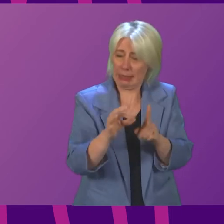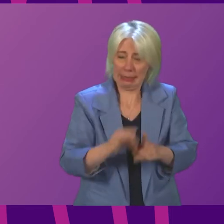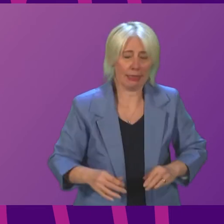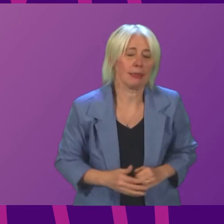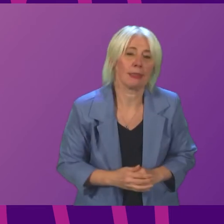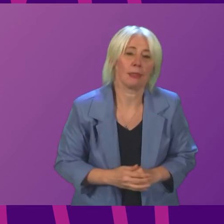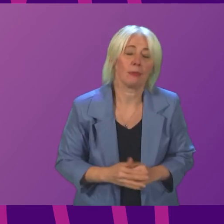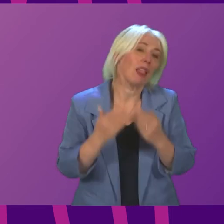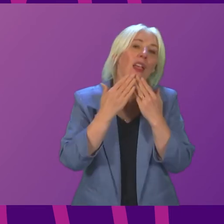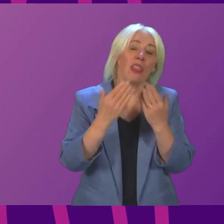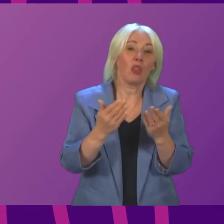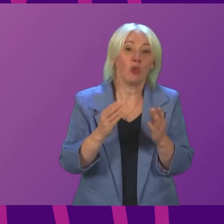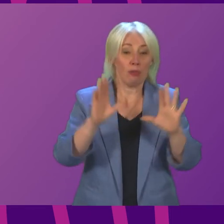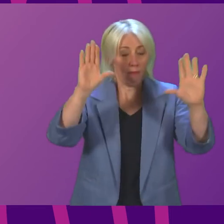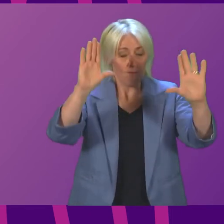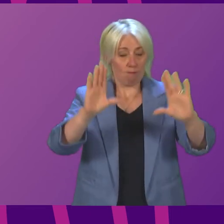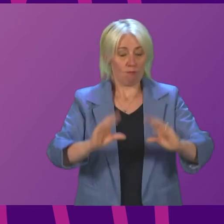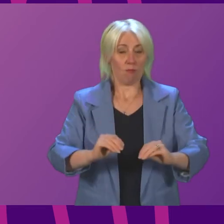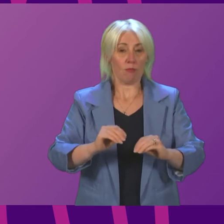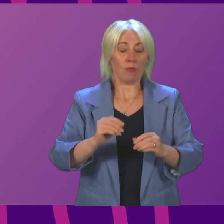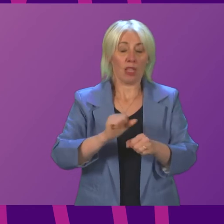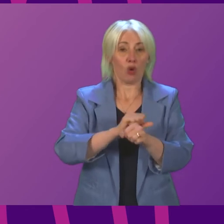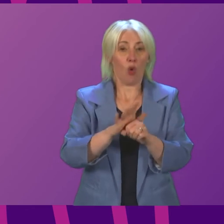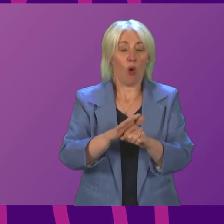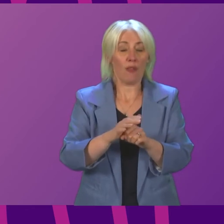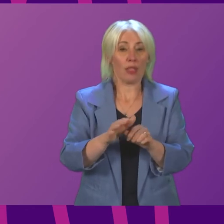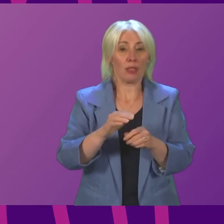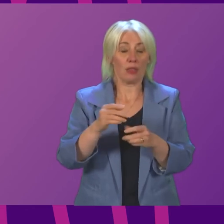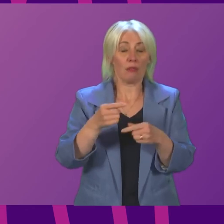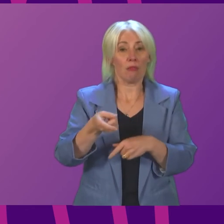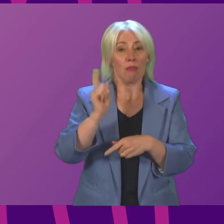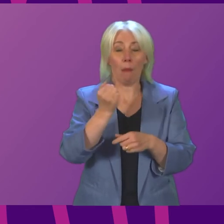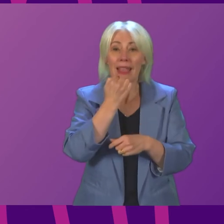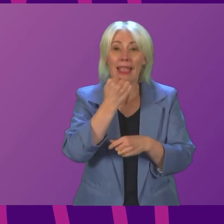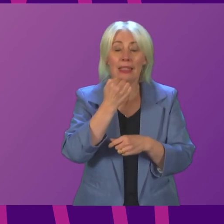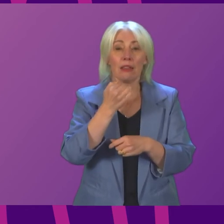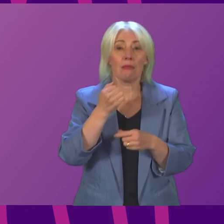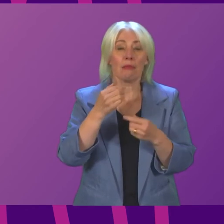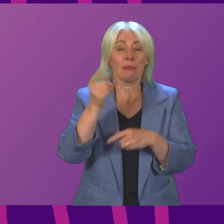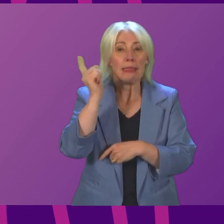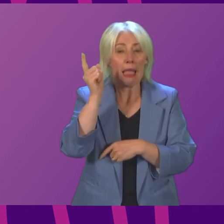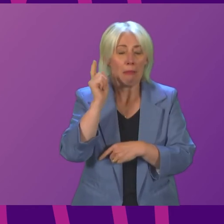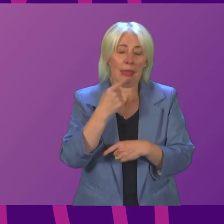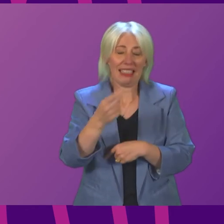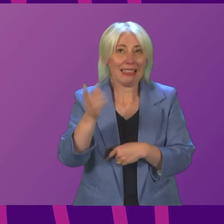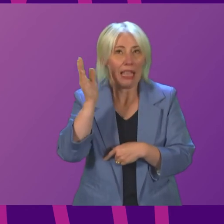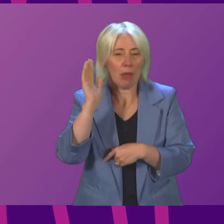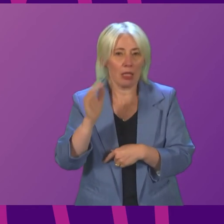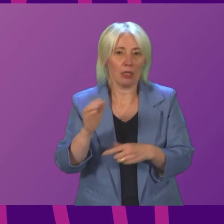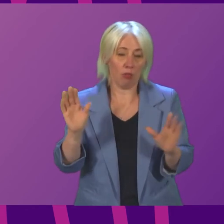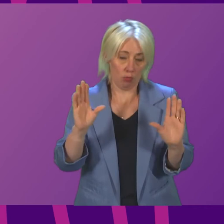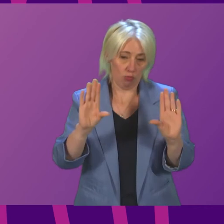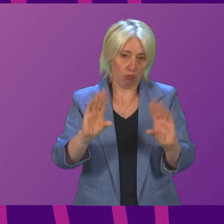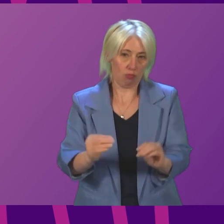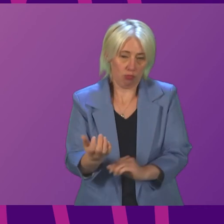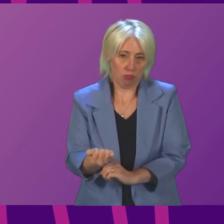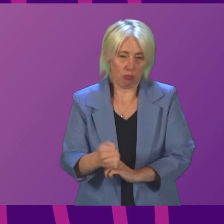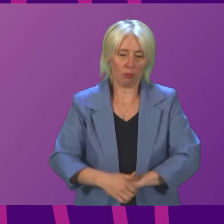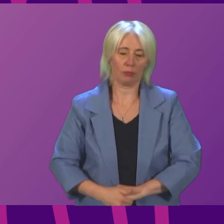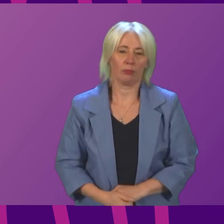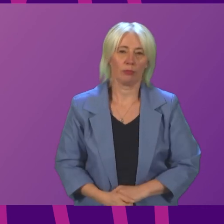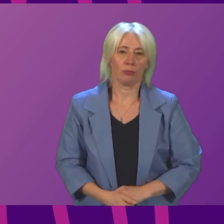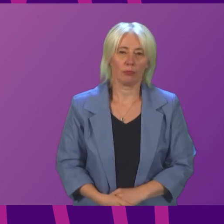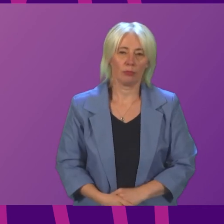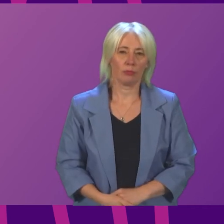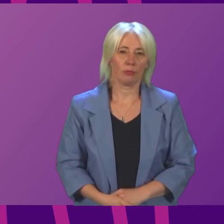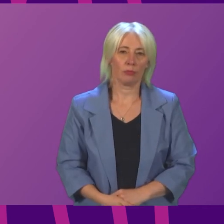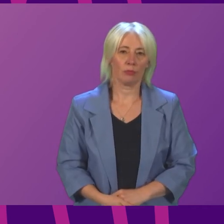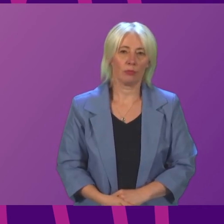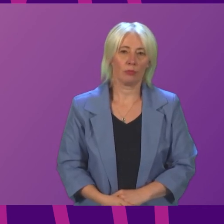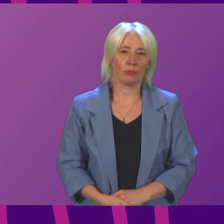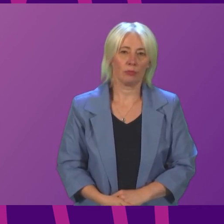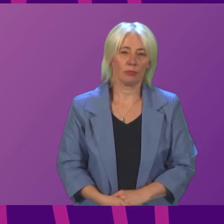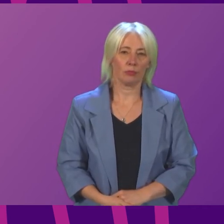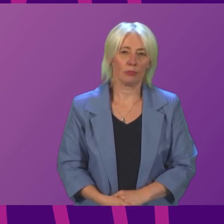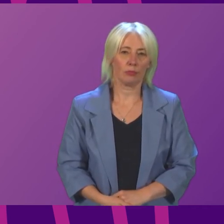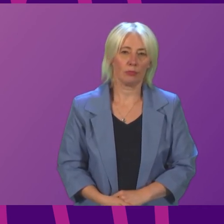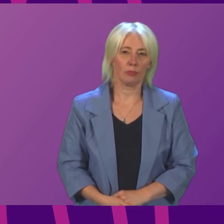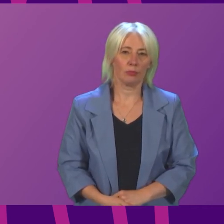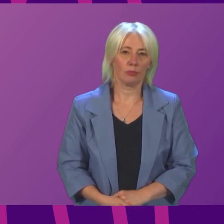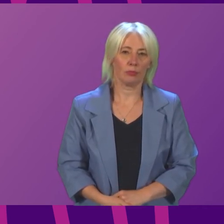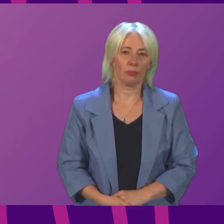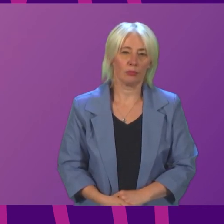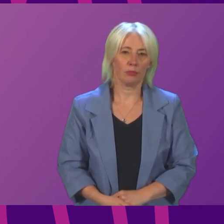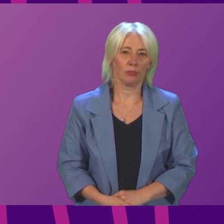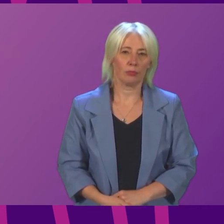That concludes the statement on Covid-19 update. There will be a brief pause.